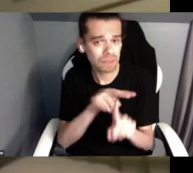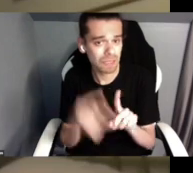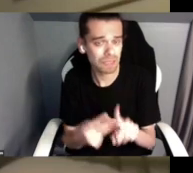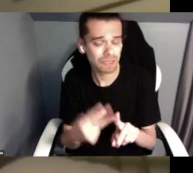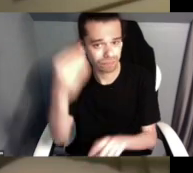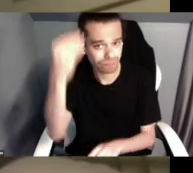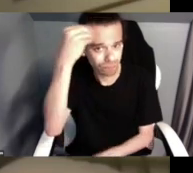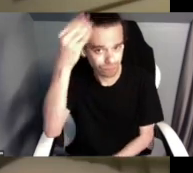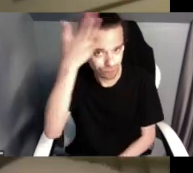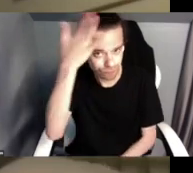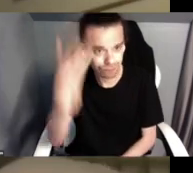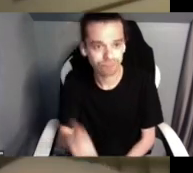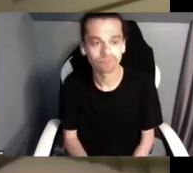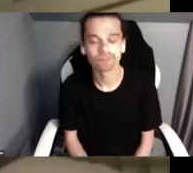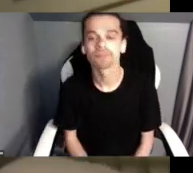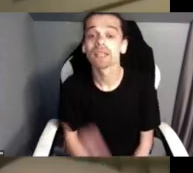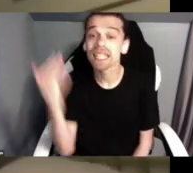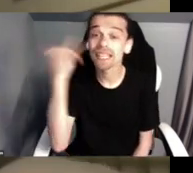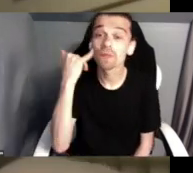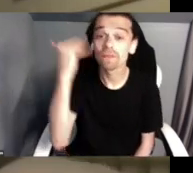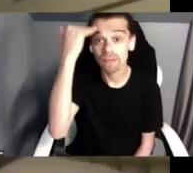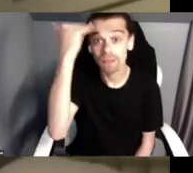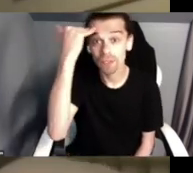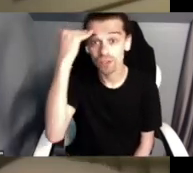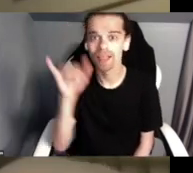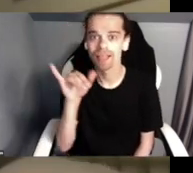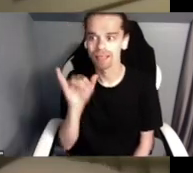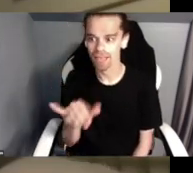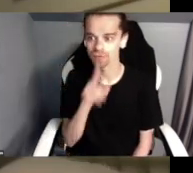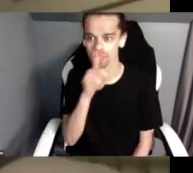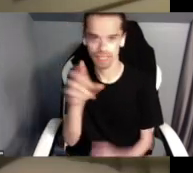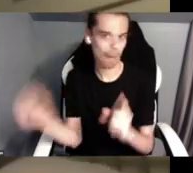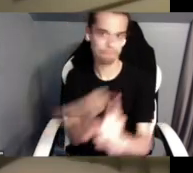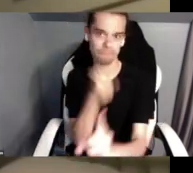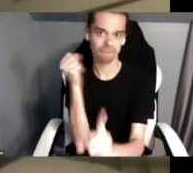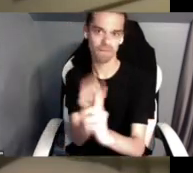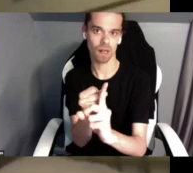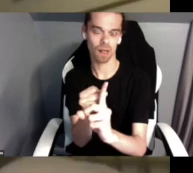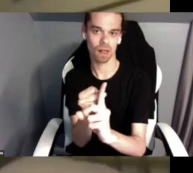that distinction is paramount. I think that's it on my end.